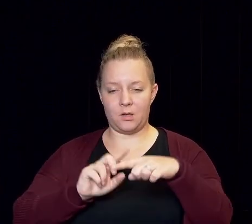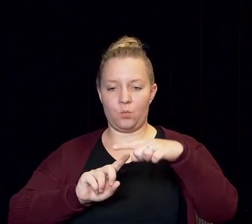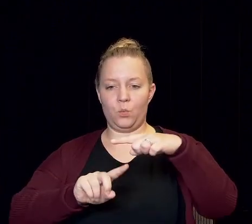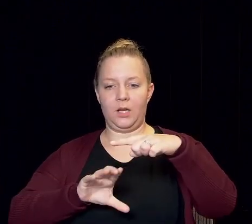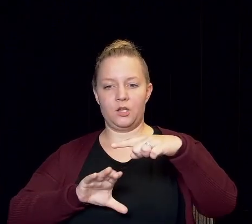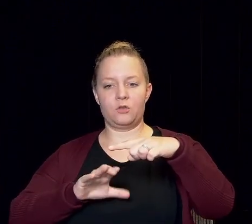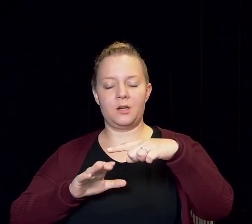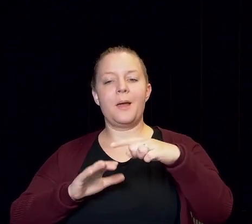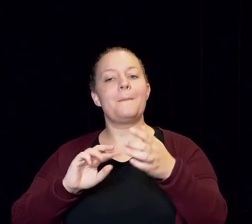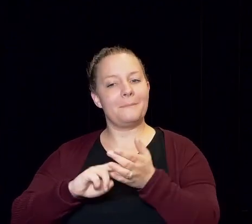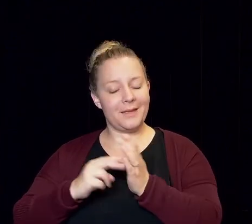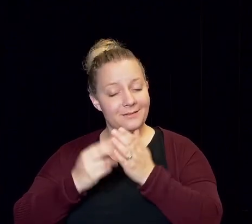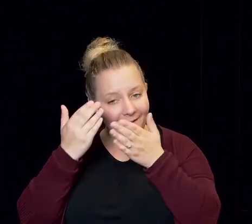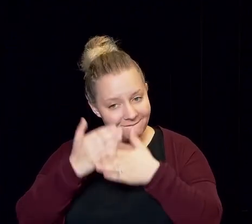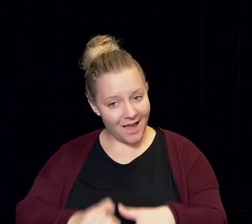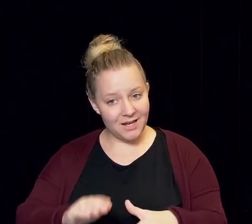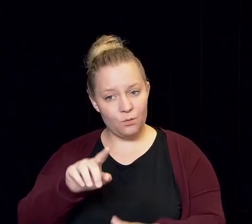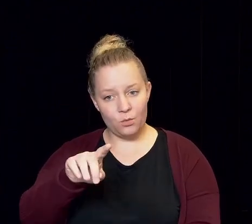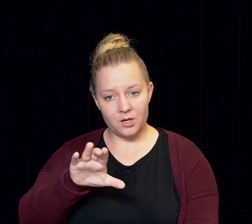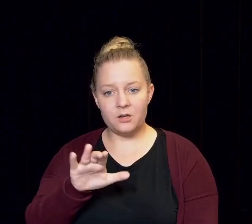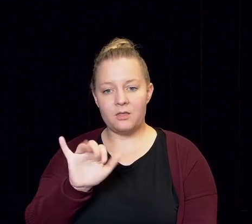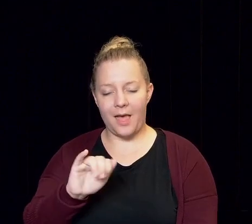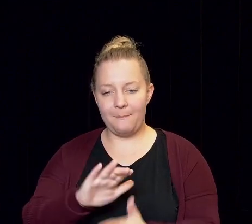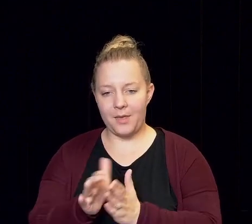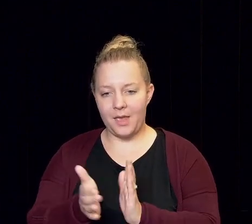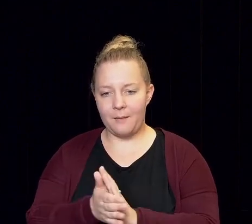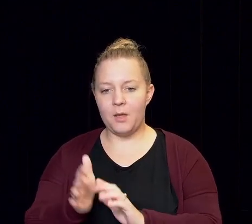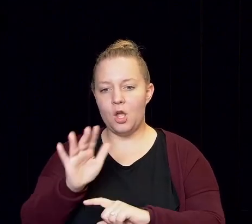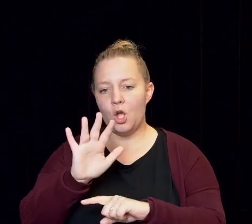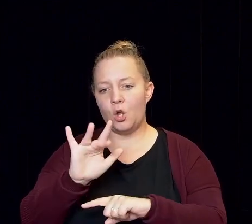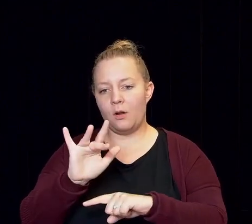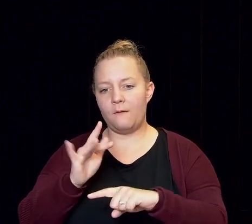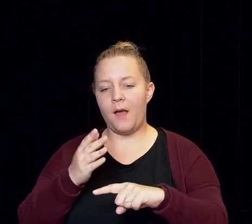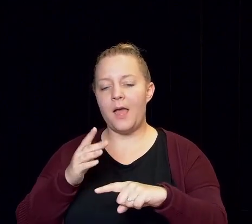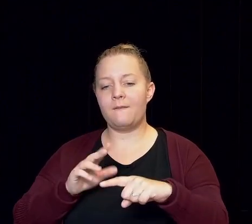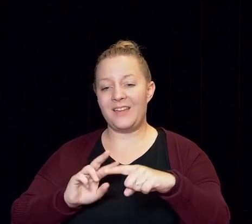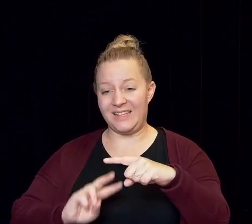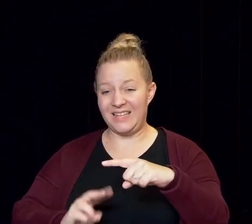by 100 that became 25/2 divided by 100 which multiplies by the reciprocal.